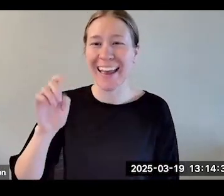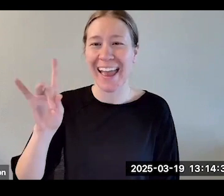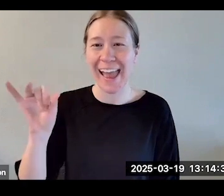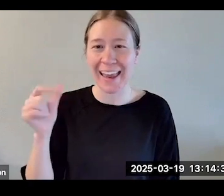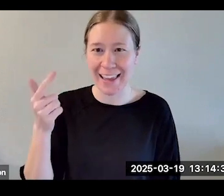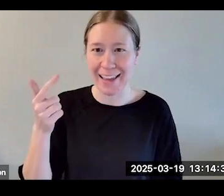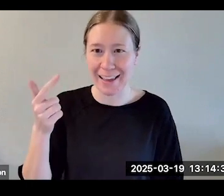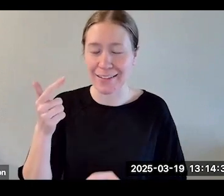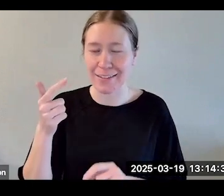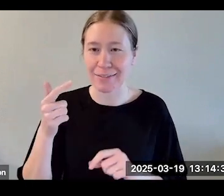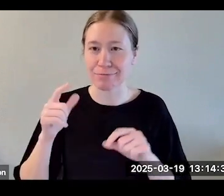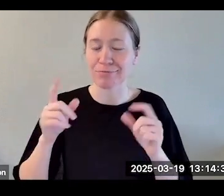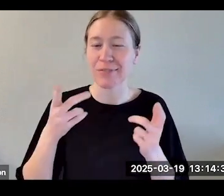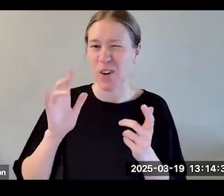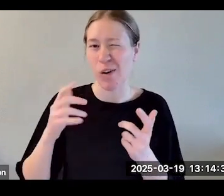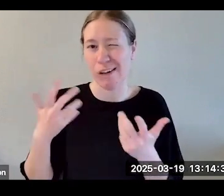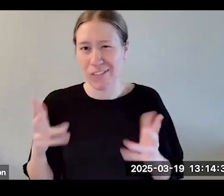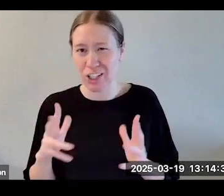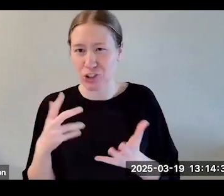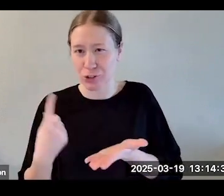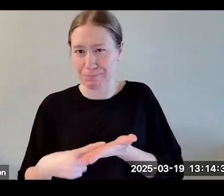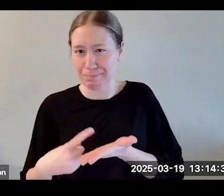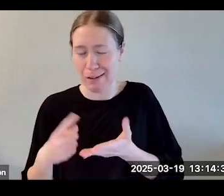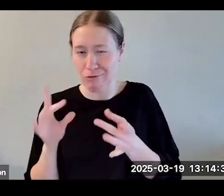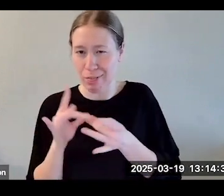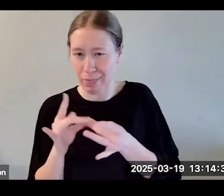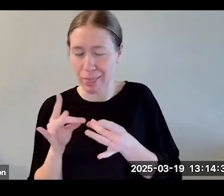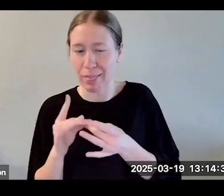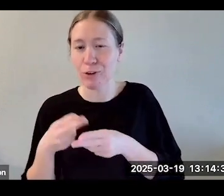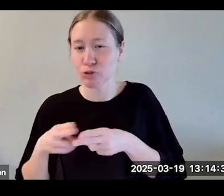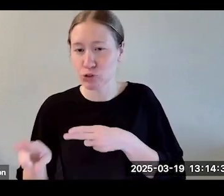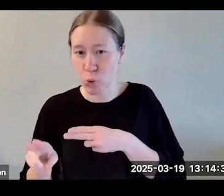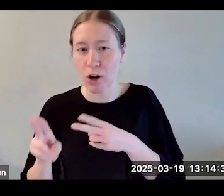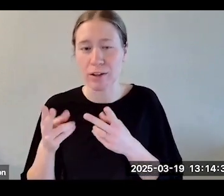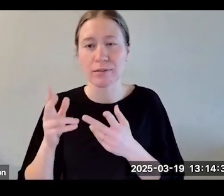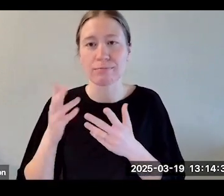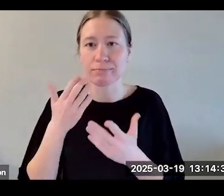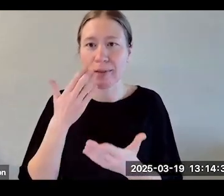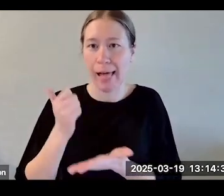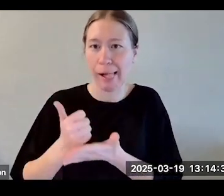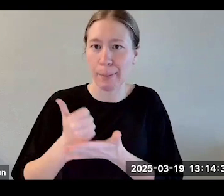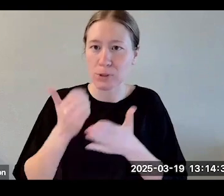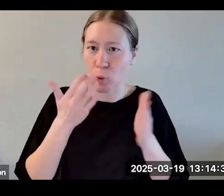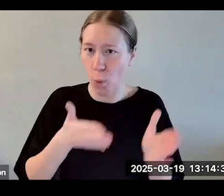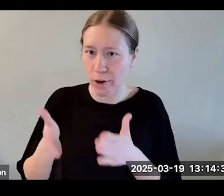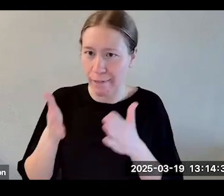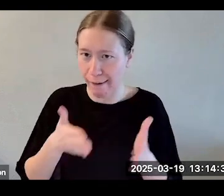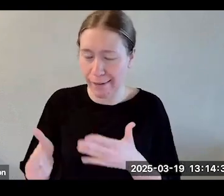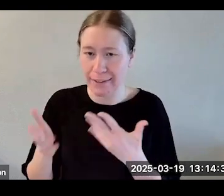That's a good way to organize content. And if you have distinct heading styles, this helps sighted users understand